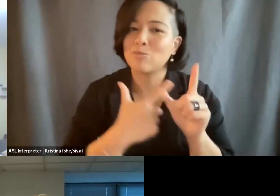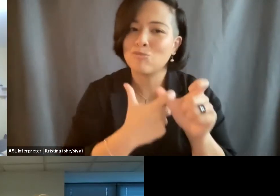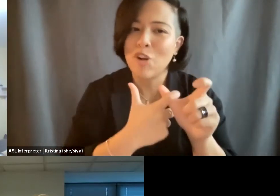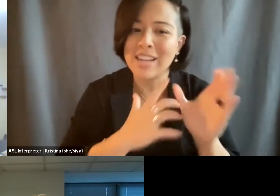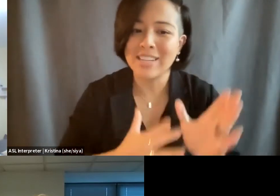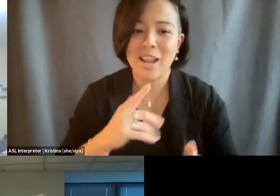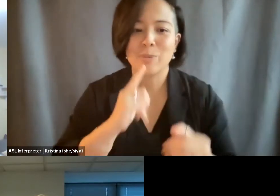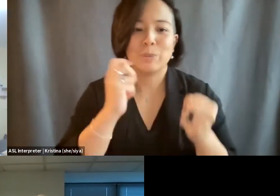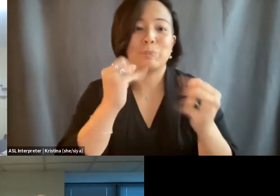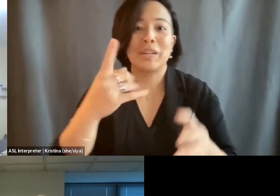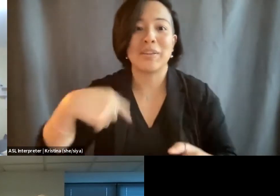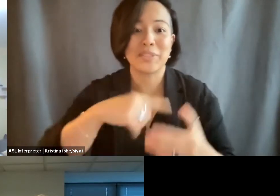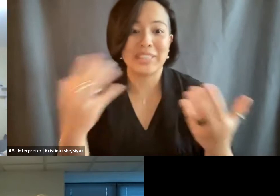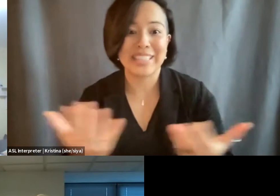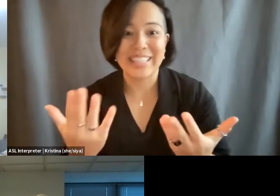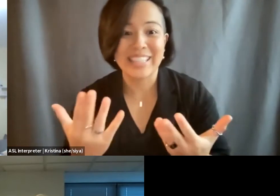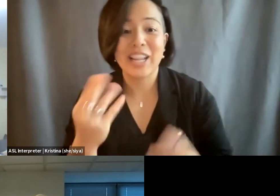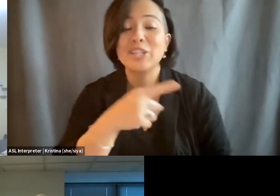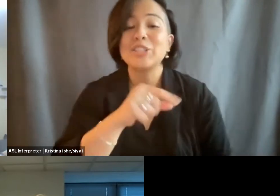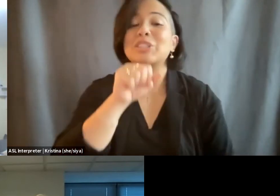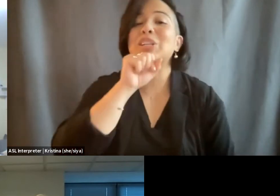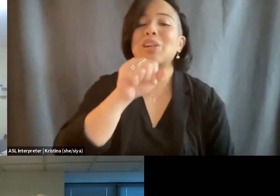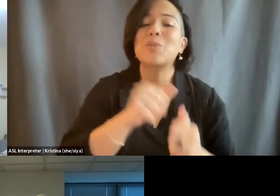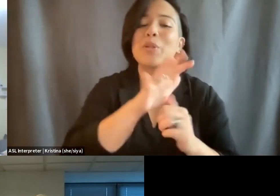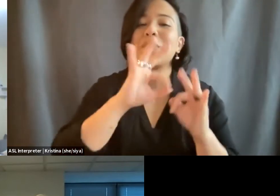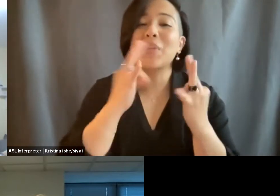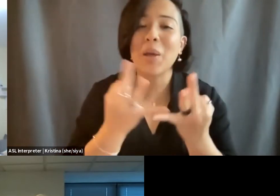and with her dog.